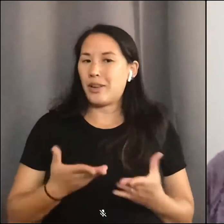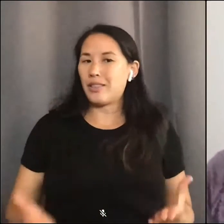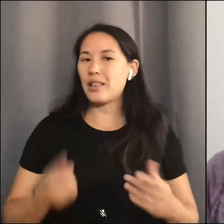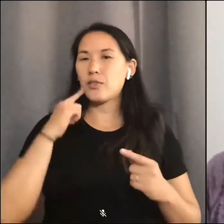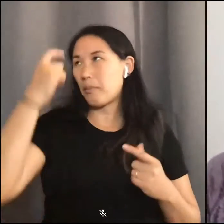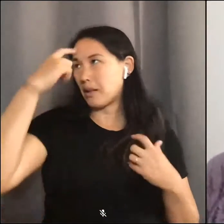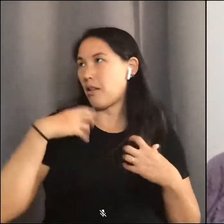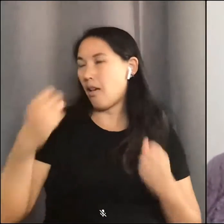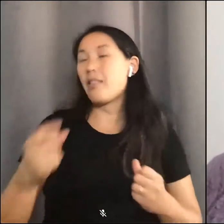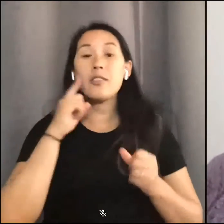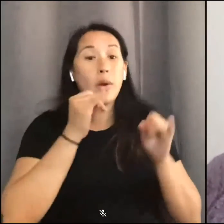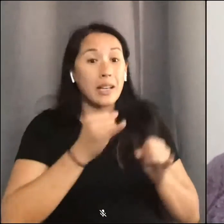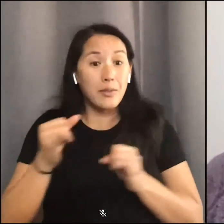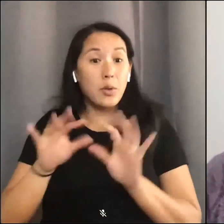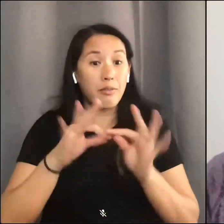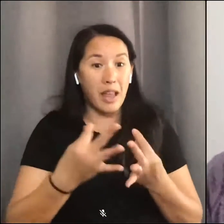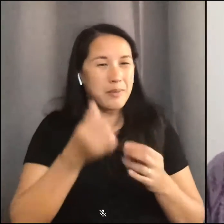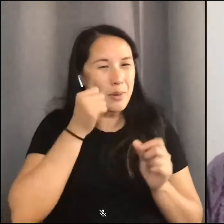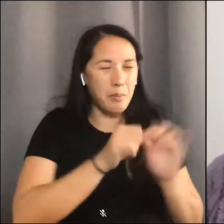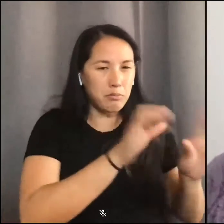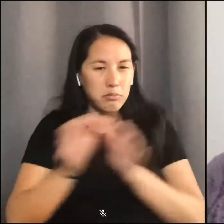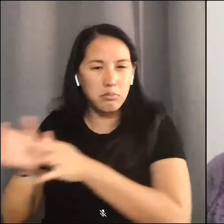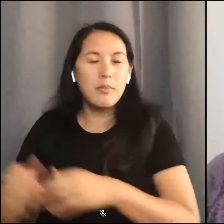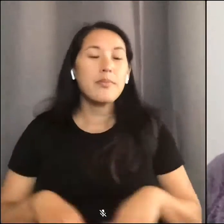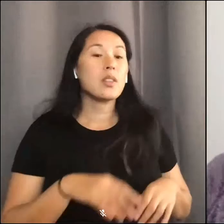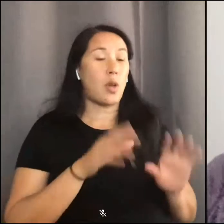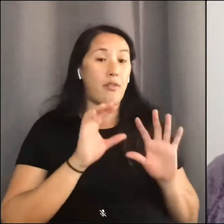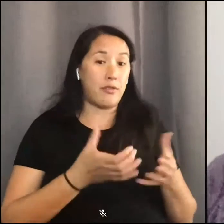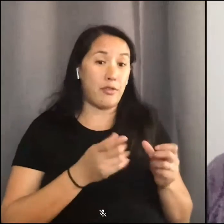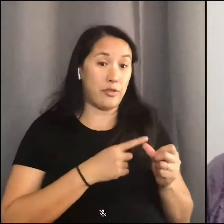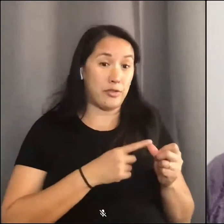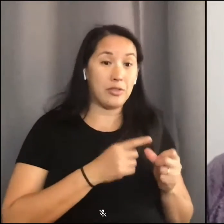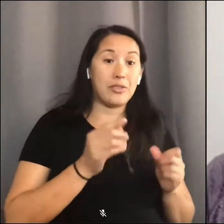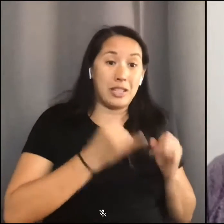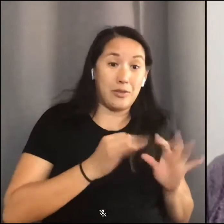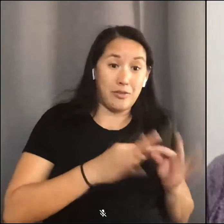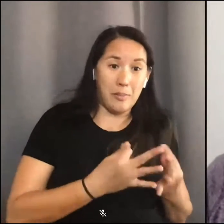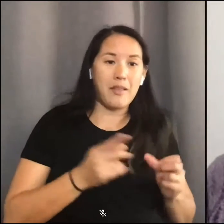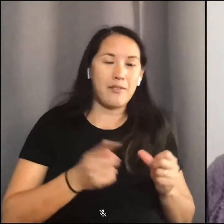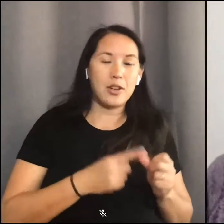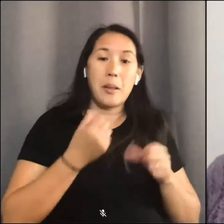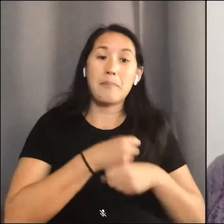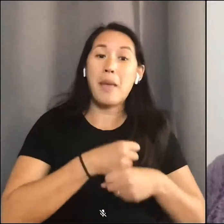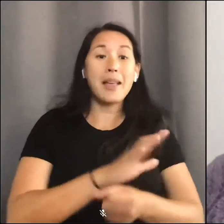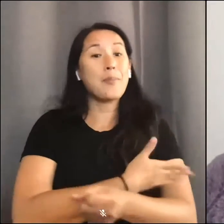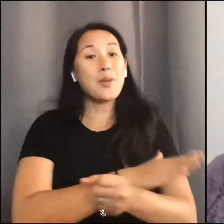and families um an easy one or our low-hanging one is to make a playlist um that brings you